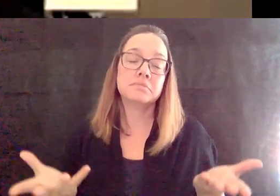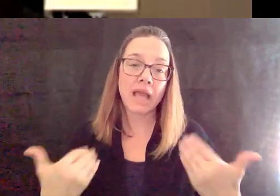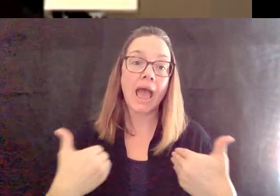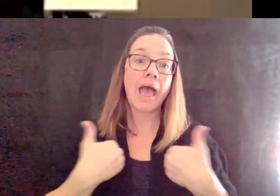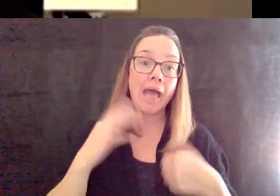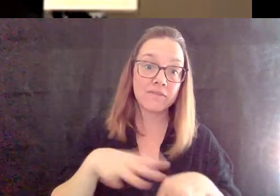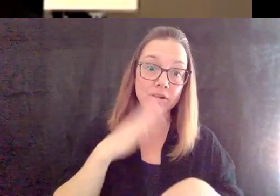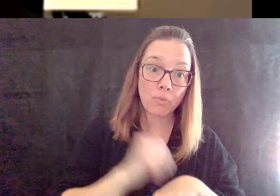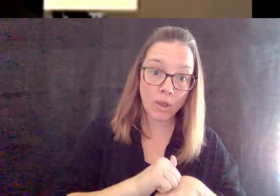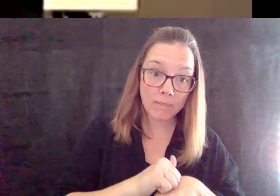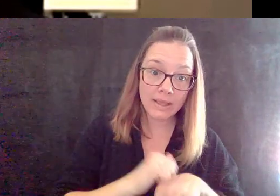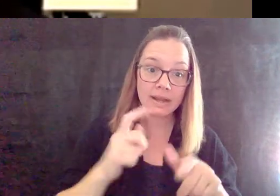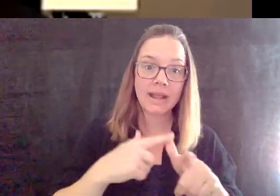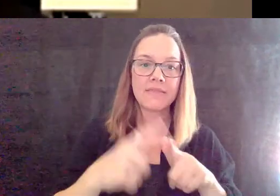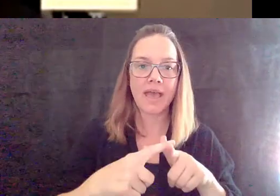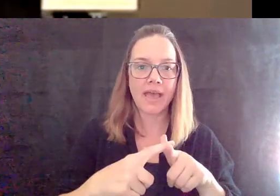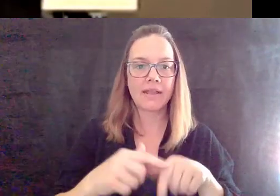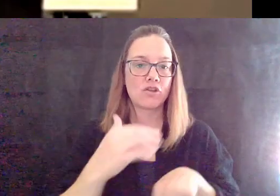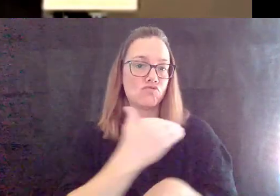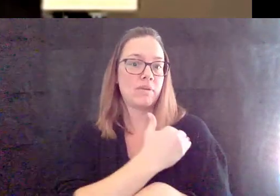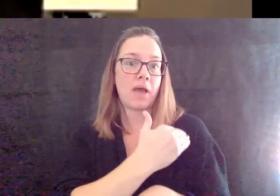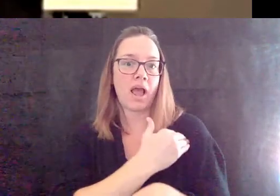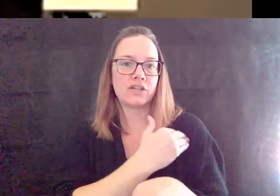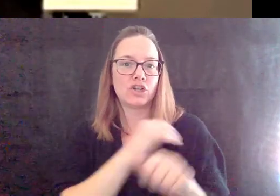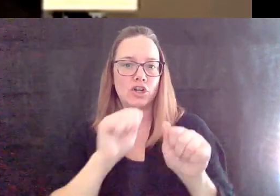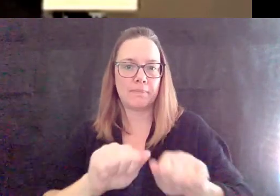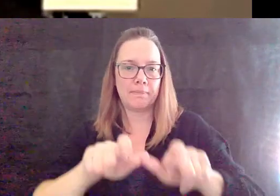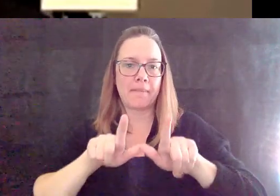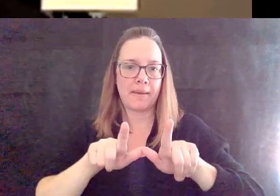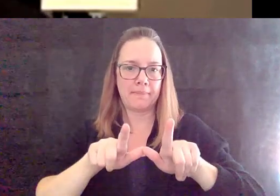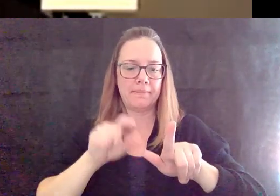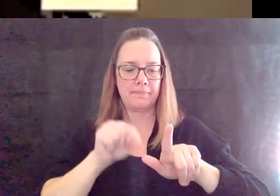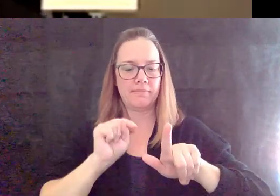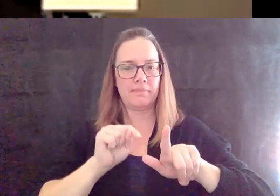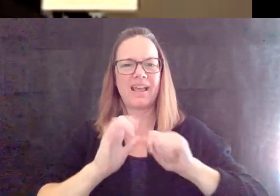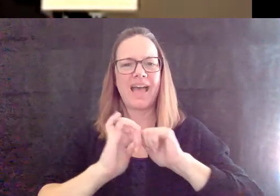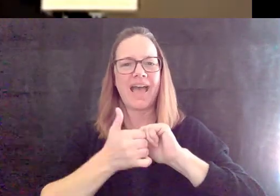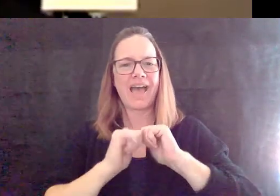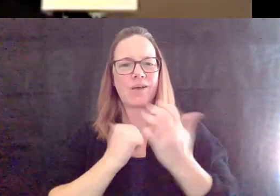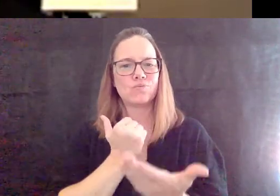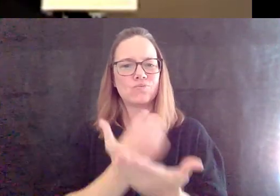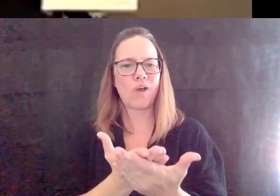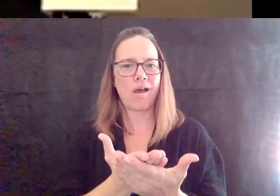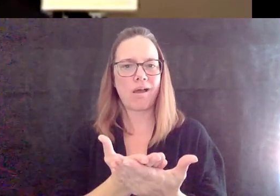have an appointment to come in and have a reminder come up on the app. And that would show them how to get to our facility